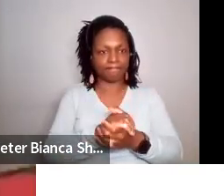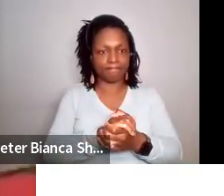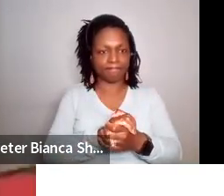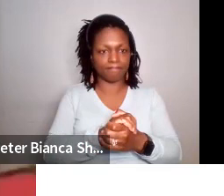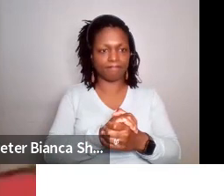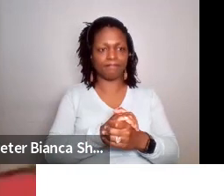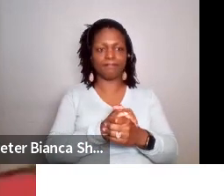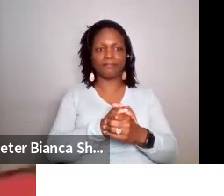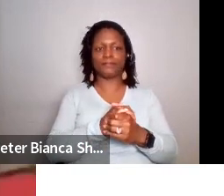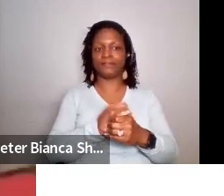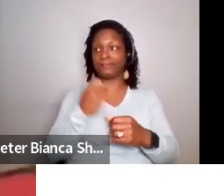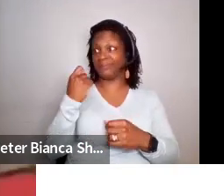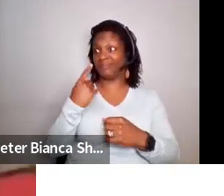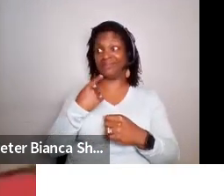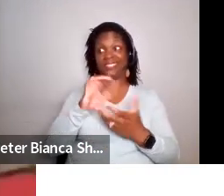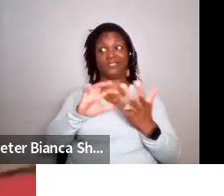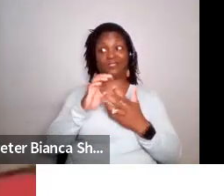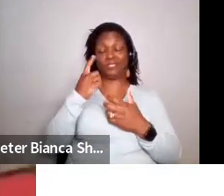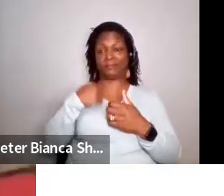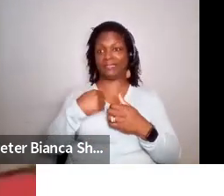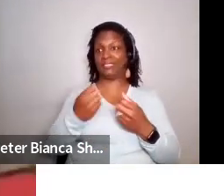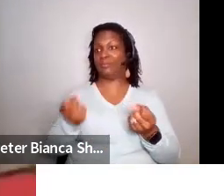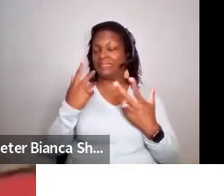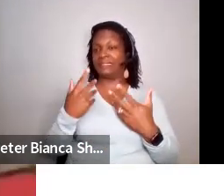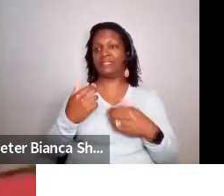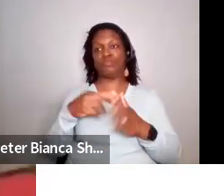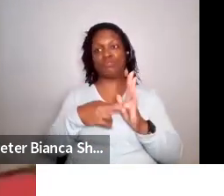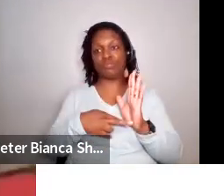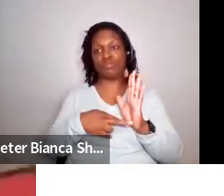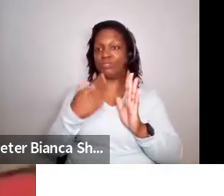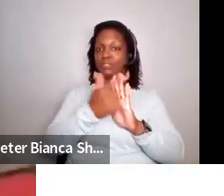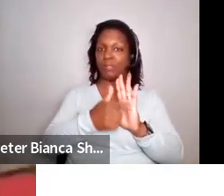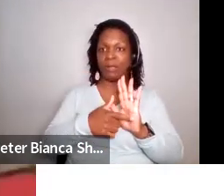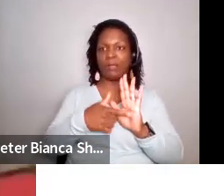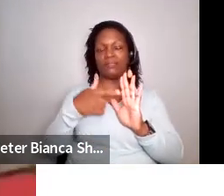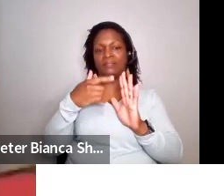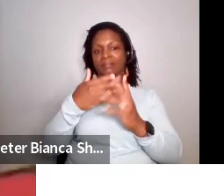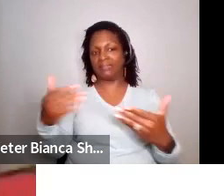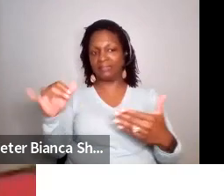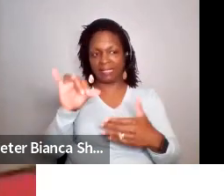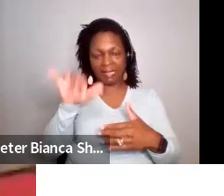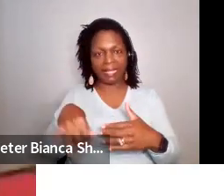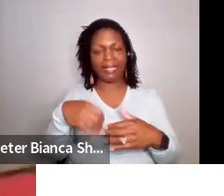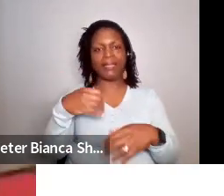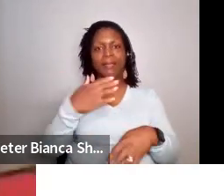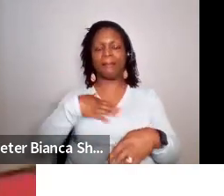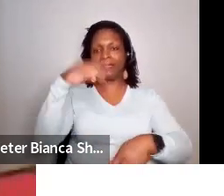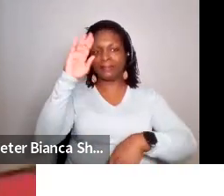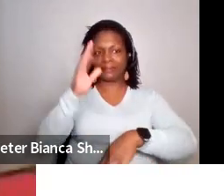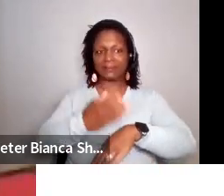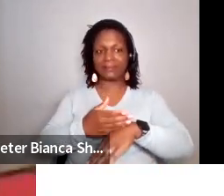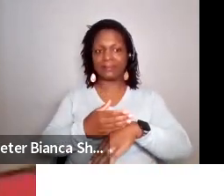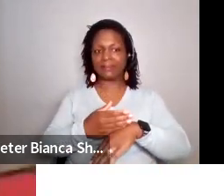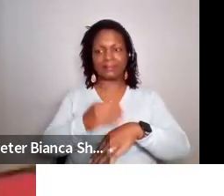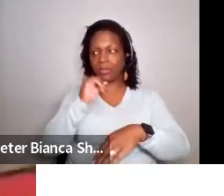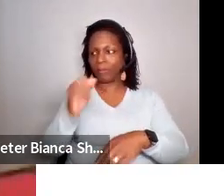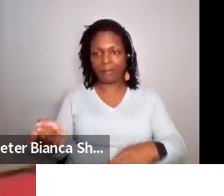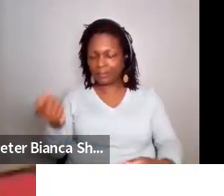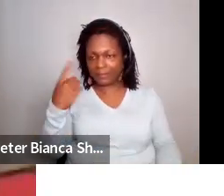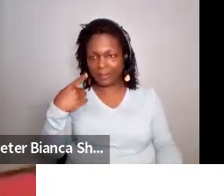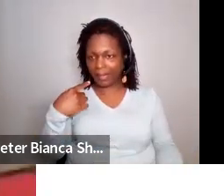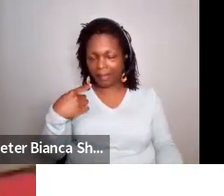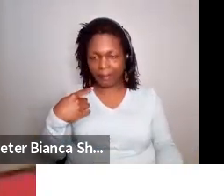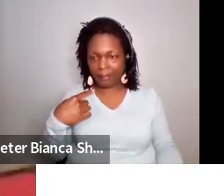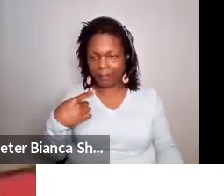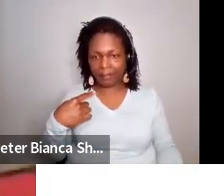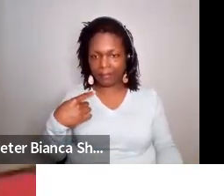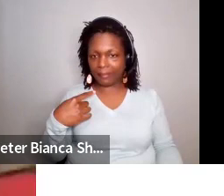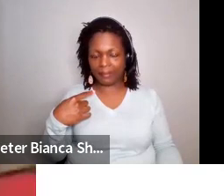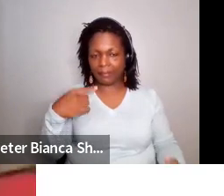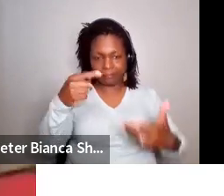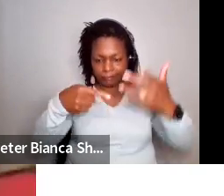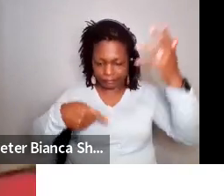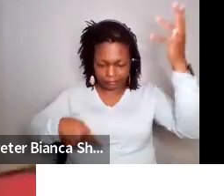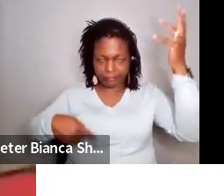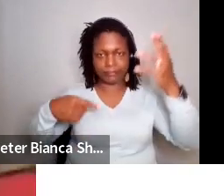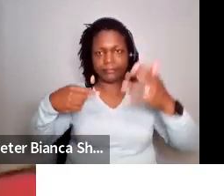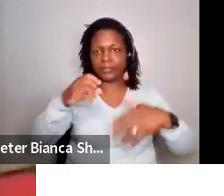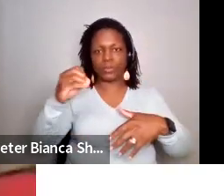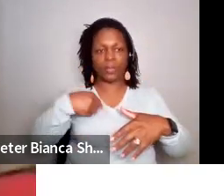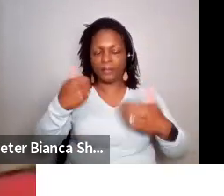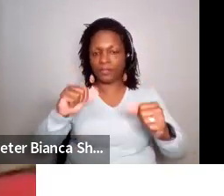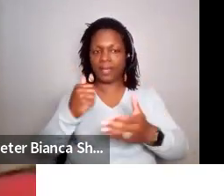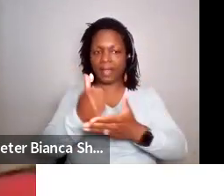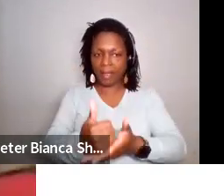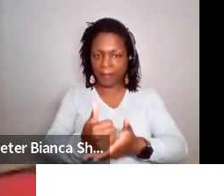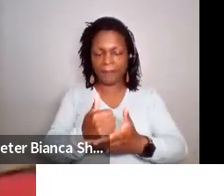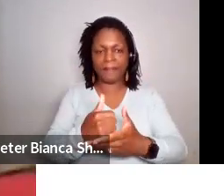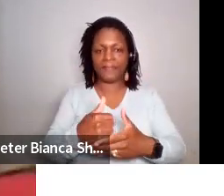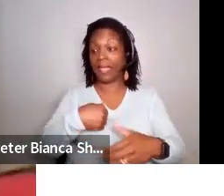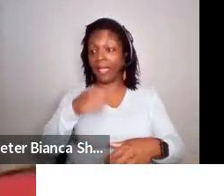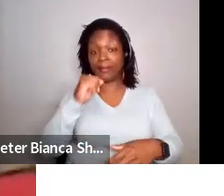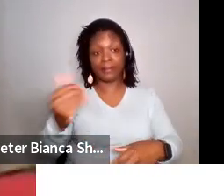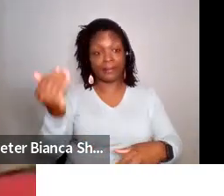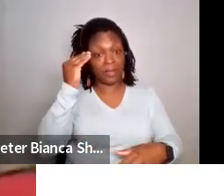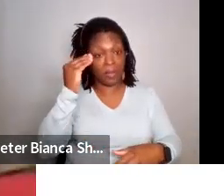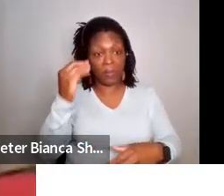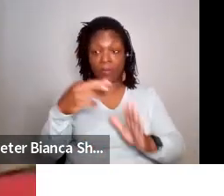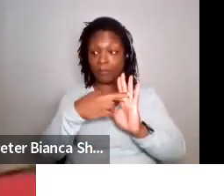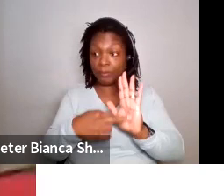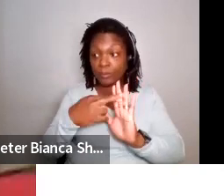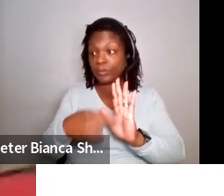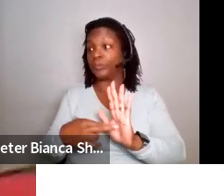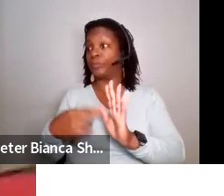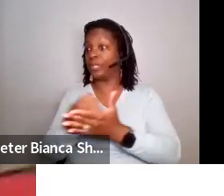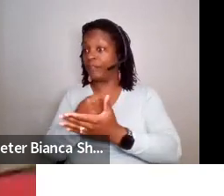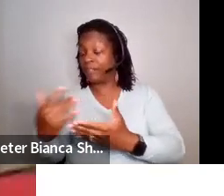This is all confusing to me there's so many rules and laws and things like that, and my son he doesn't understand these things, and so i'm trying to help him out. I did not know the rules and things, and how we were